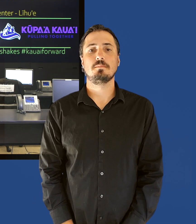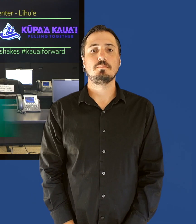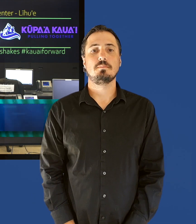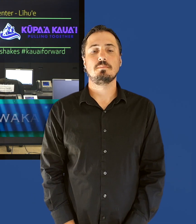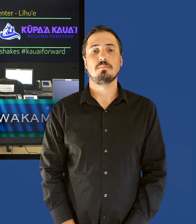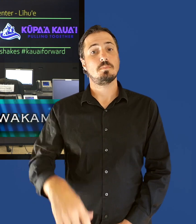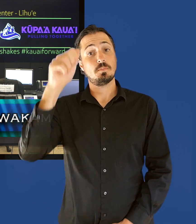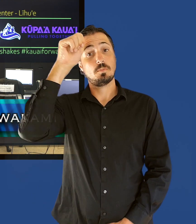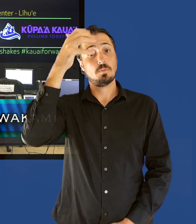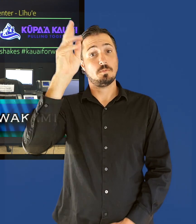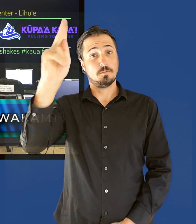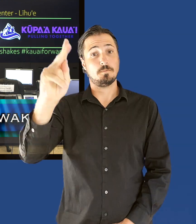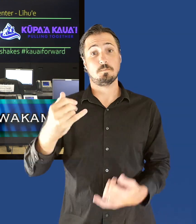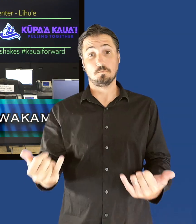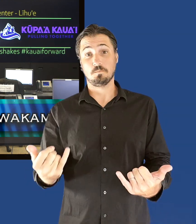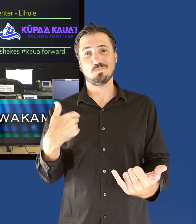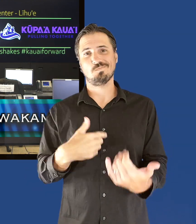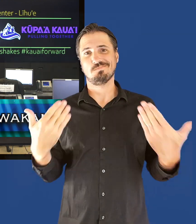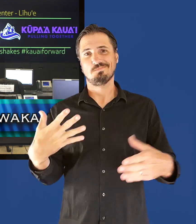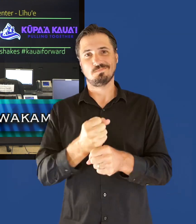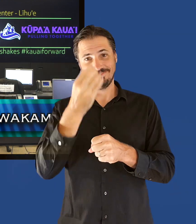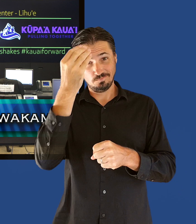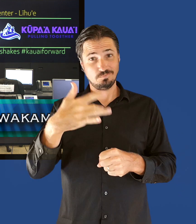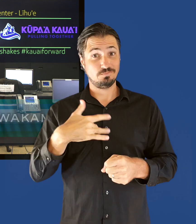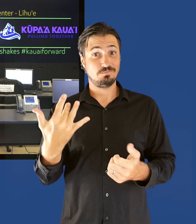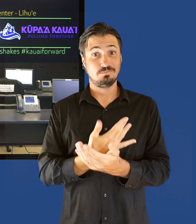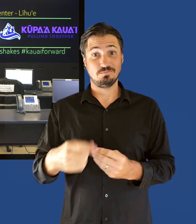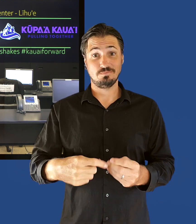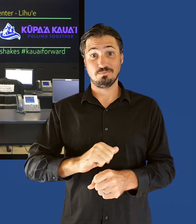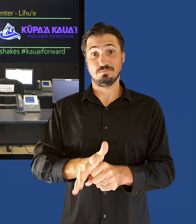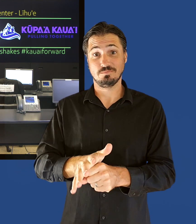Aloha Kaua‘i. Here is our daily COVID-19 briefing from Team Kaua‘i for Wednesday, June 10.